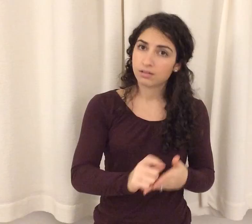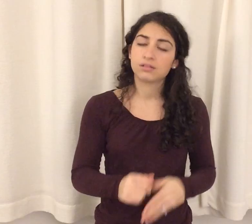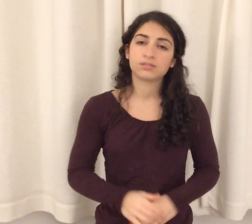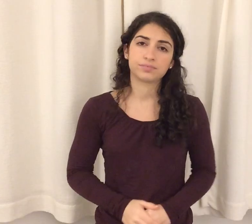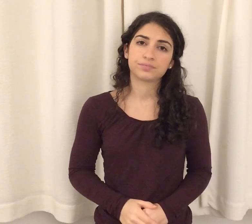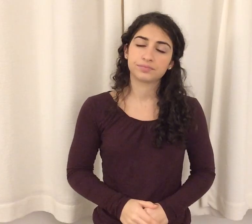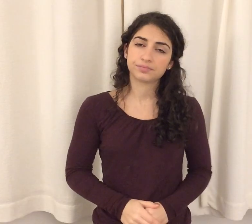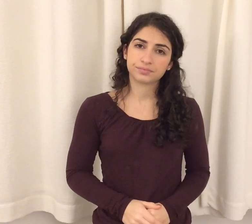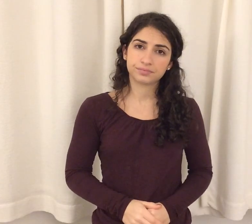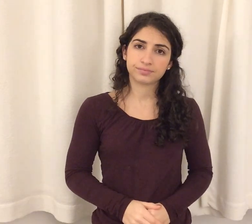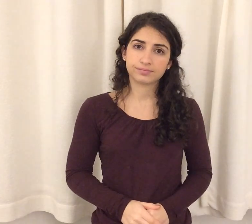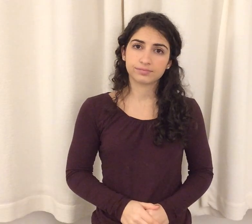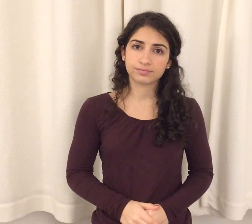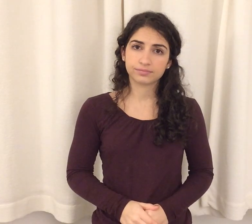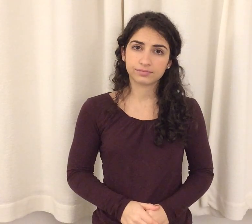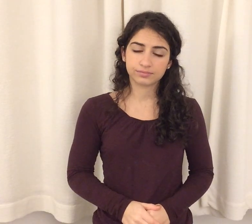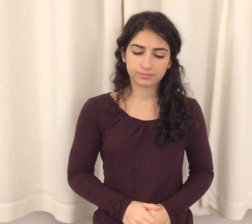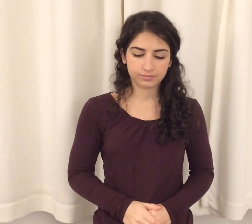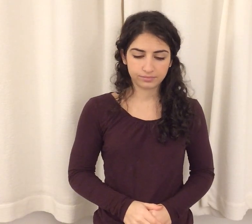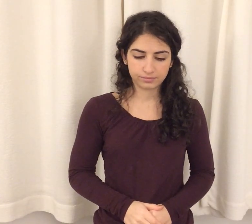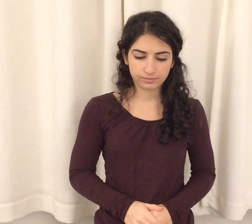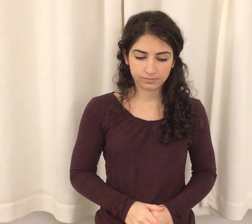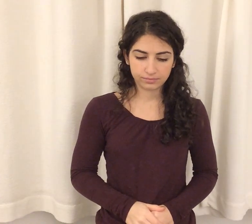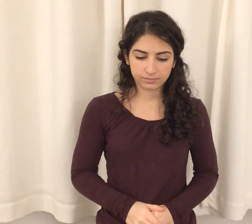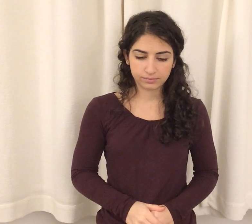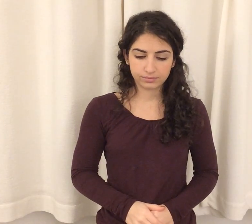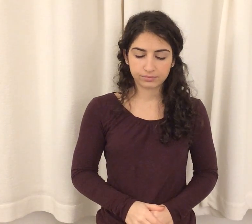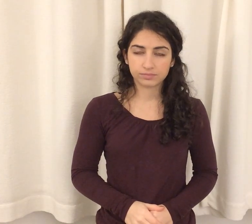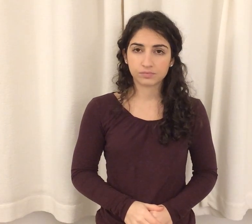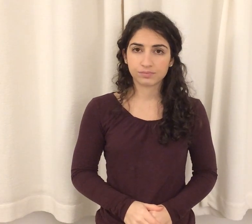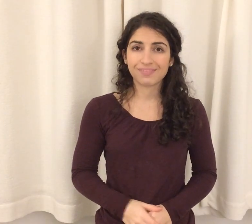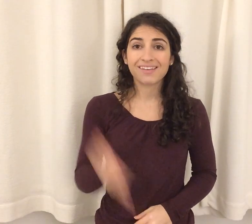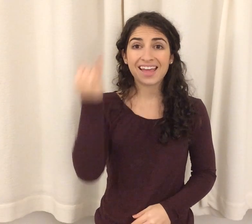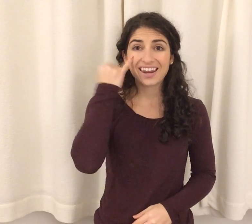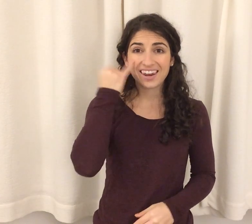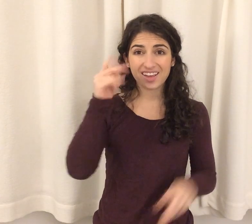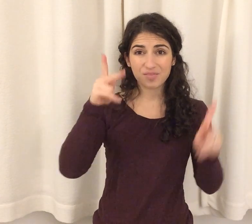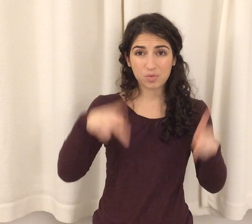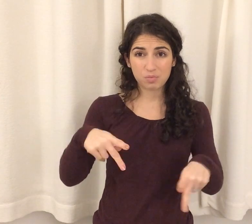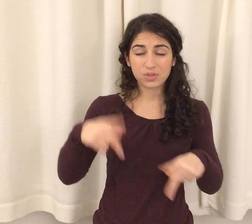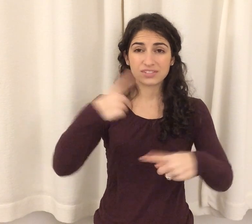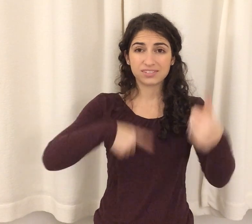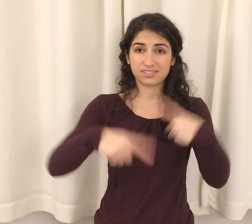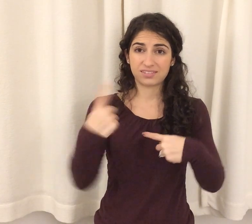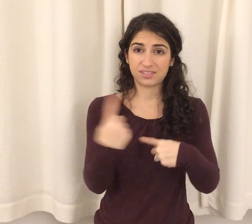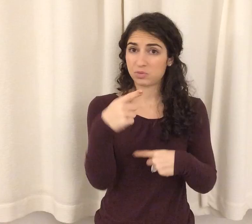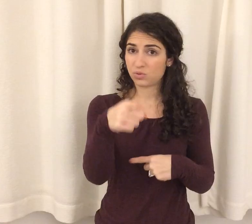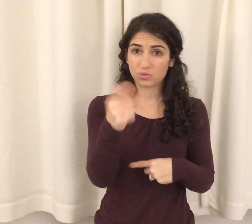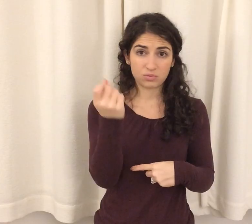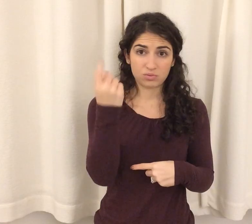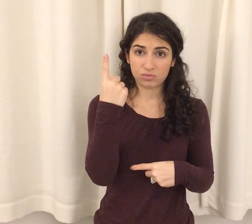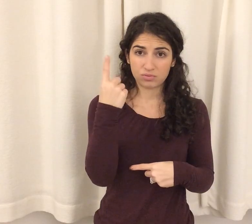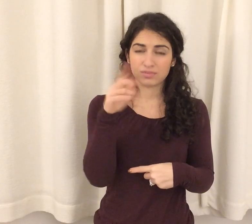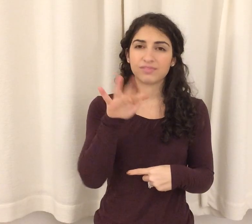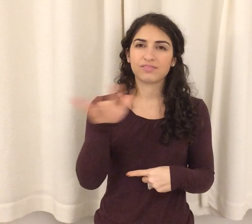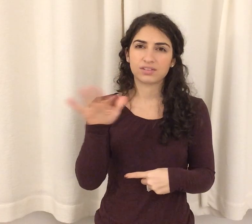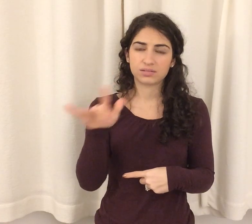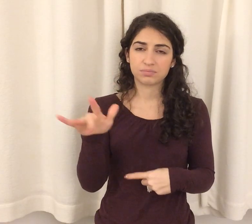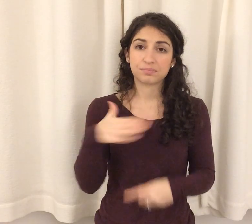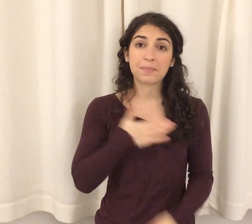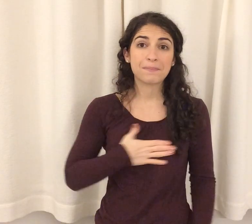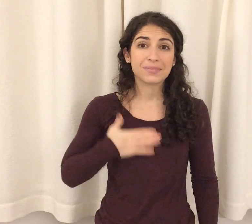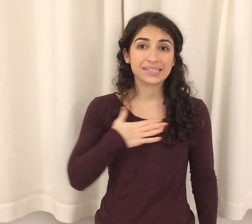writing... if a person signs